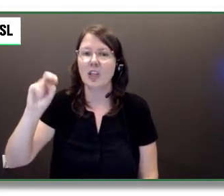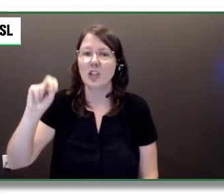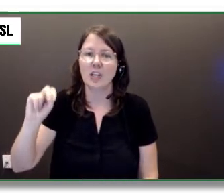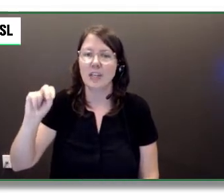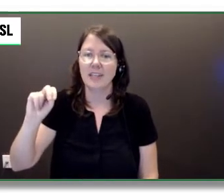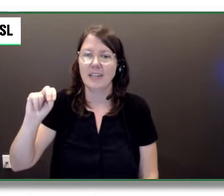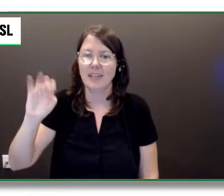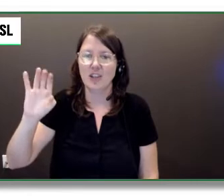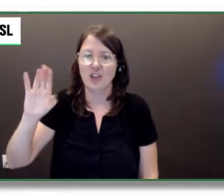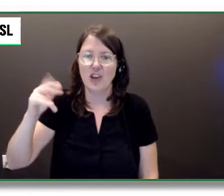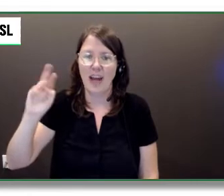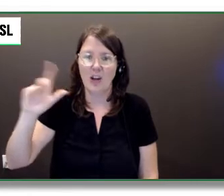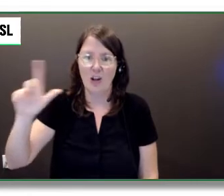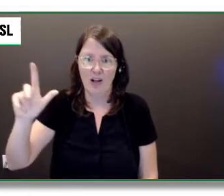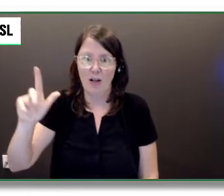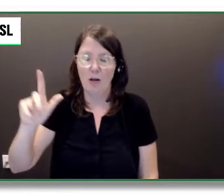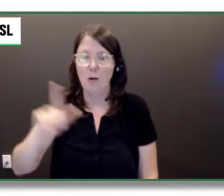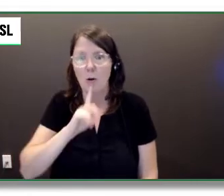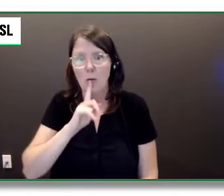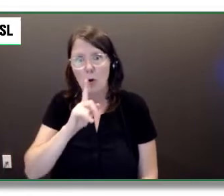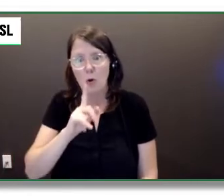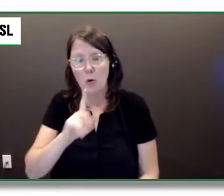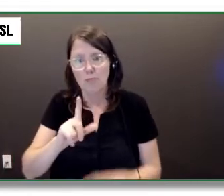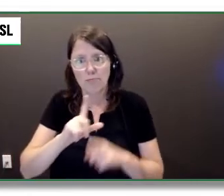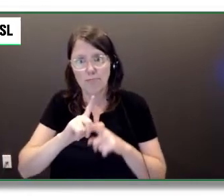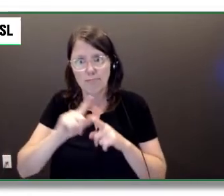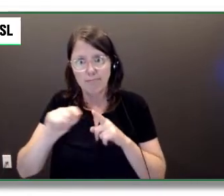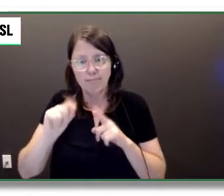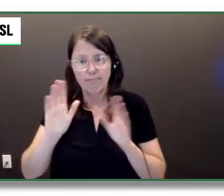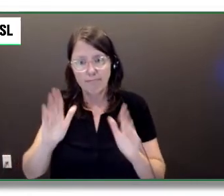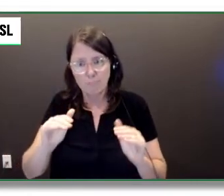down there you know, more videos from that channel but also